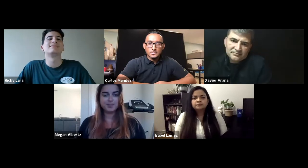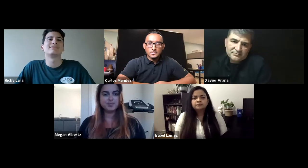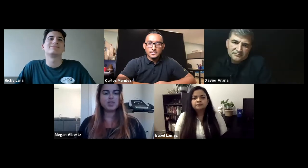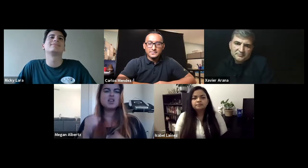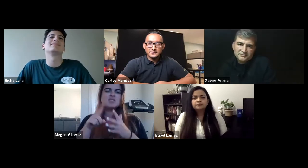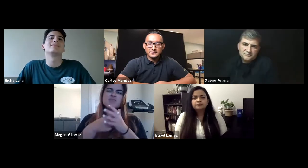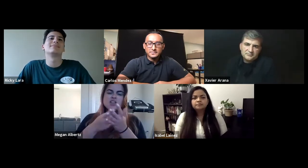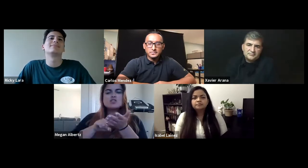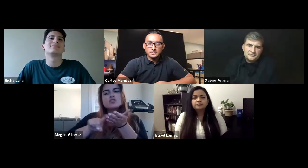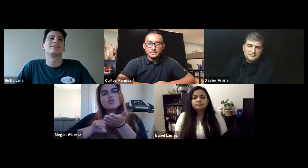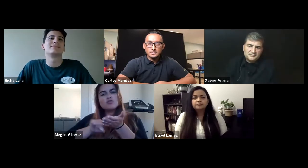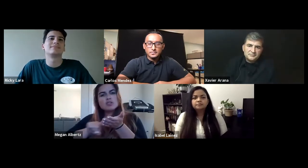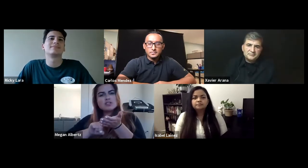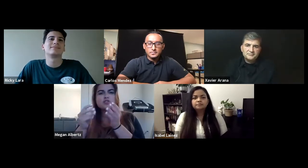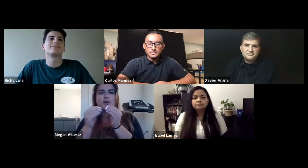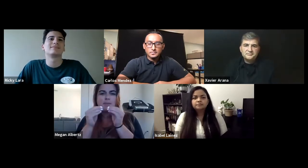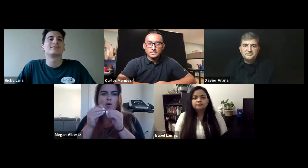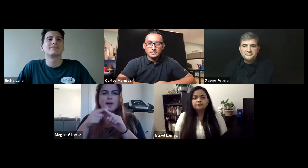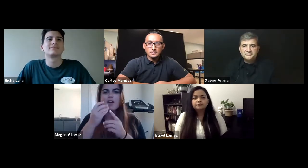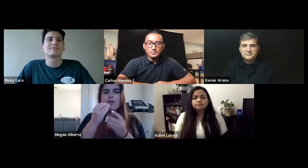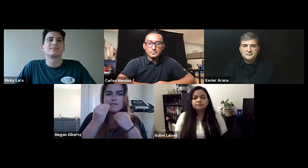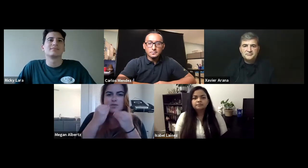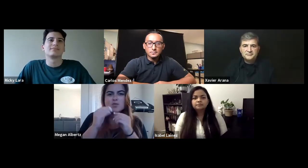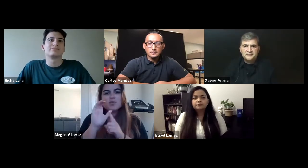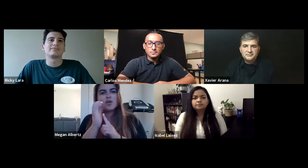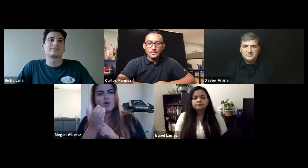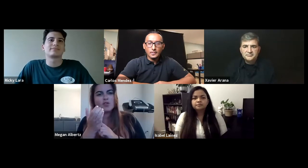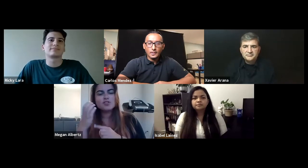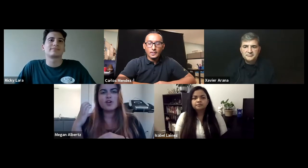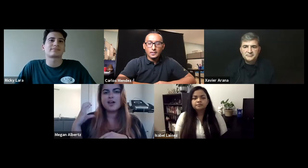I didn't know any of it. So I started doing some research